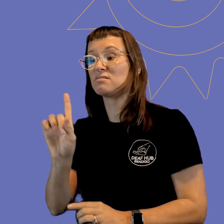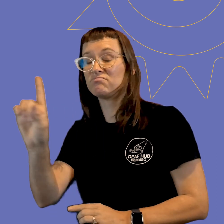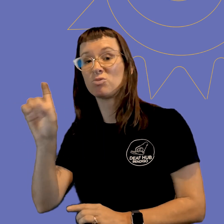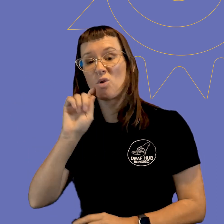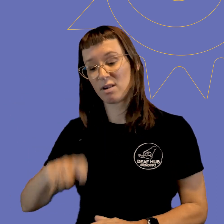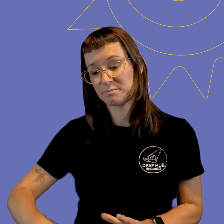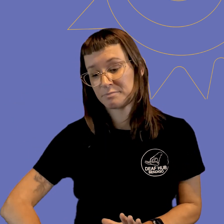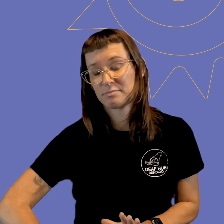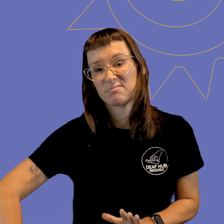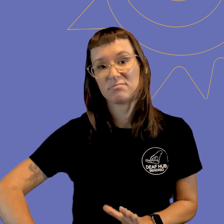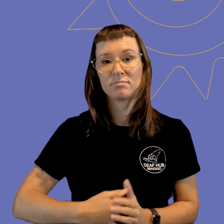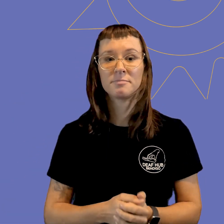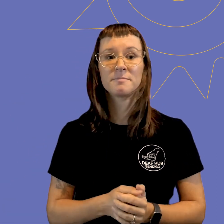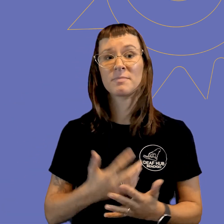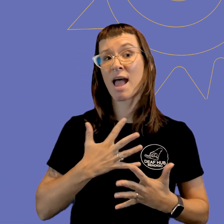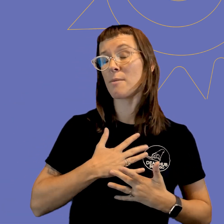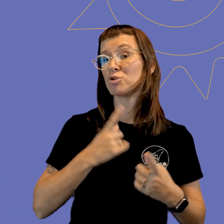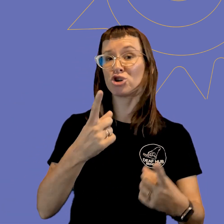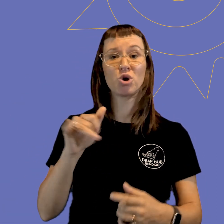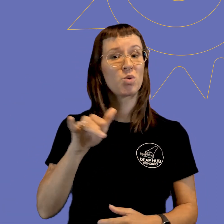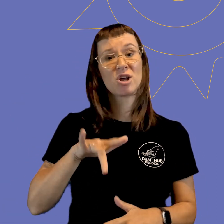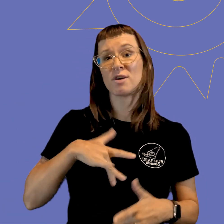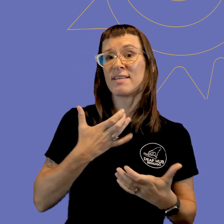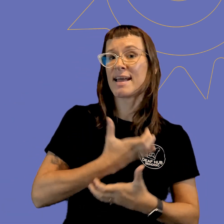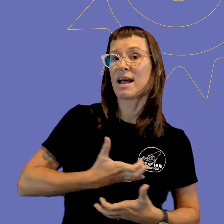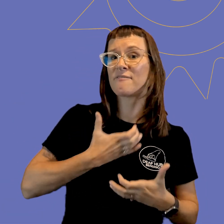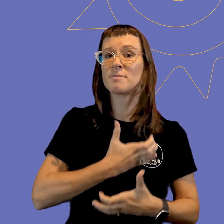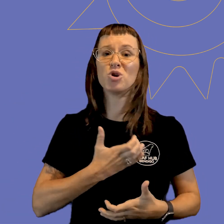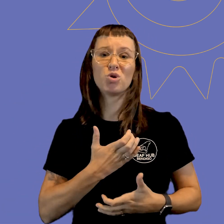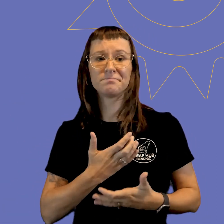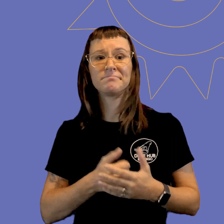what to do, that you feel safe and comfortable, and that you have enough privacy. Talk to your